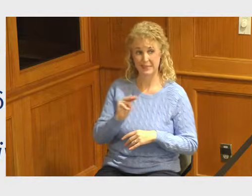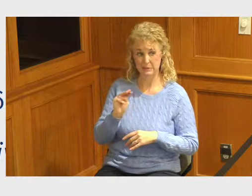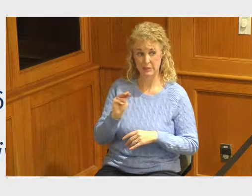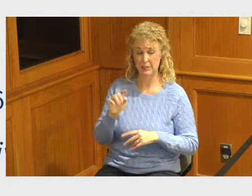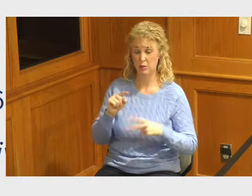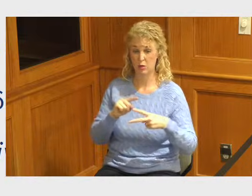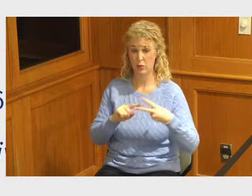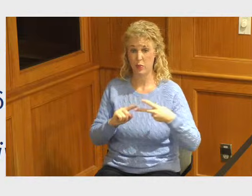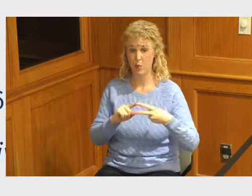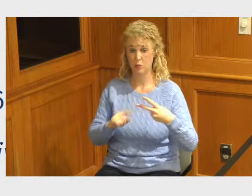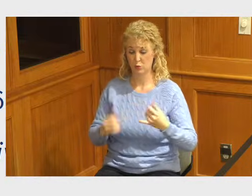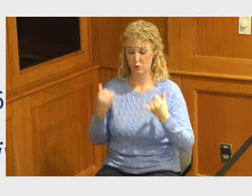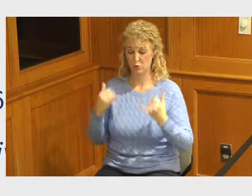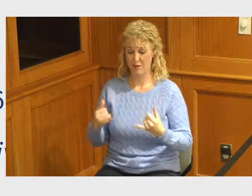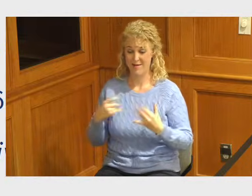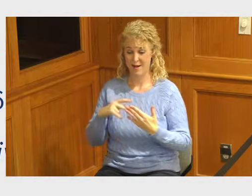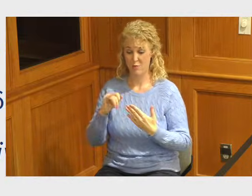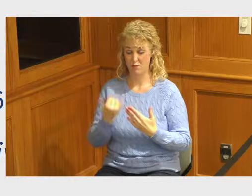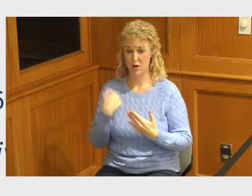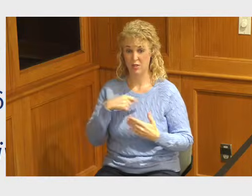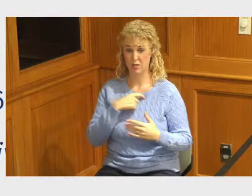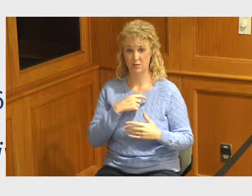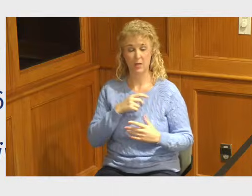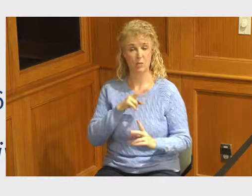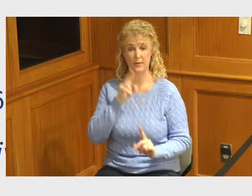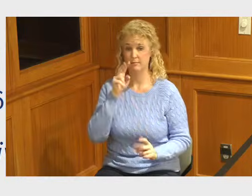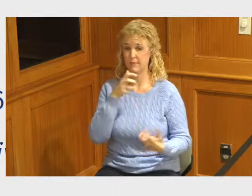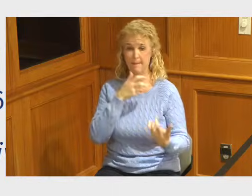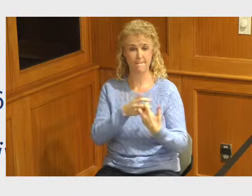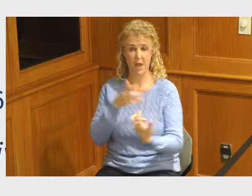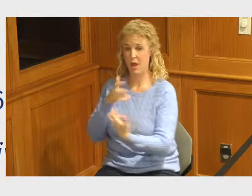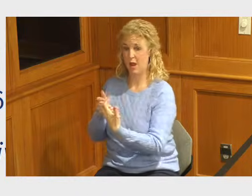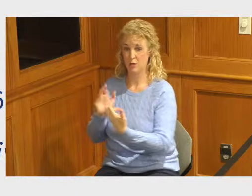we're working through right now that are in those categories that we're trying to get to the point